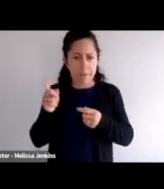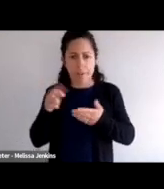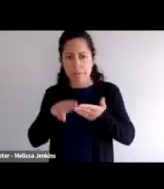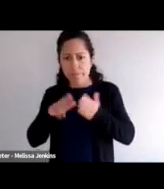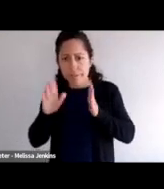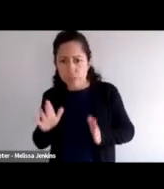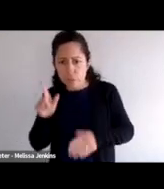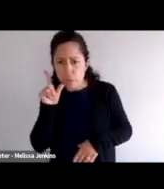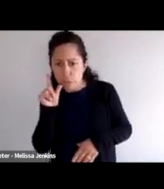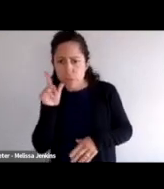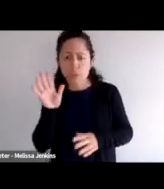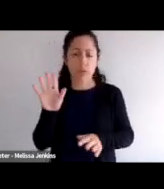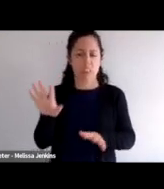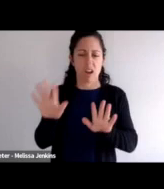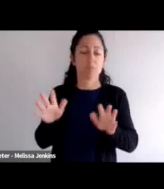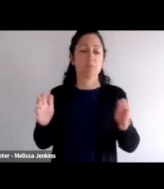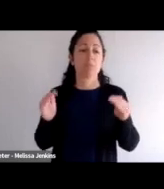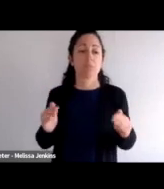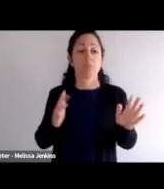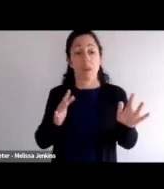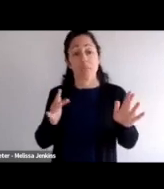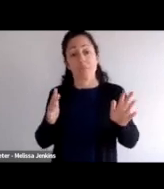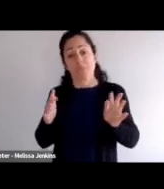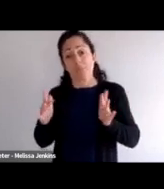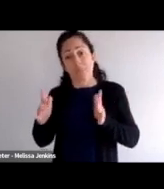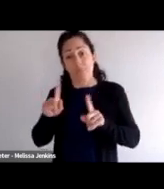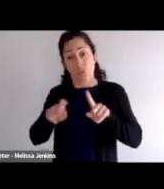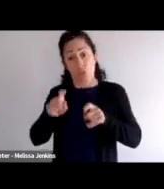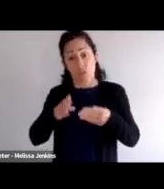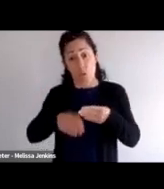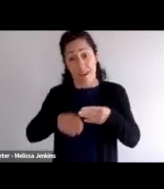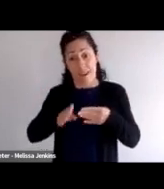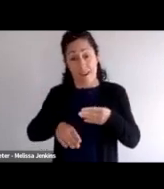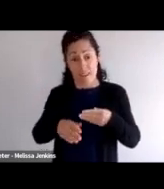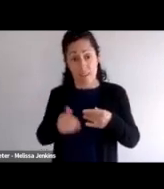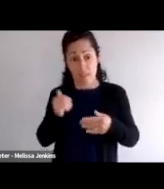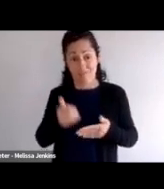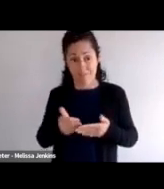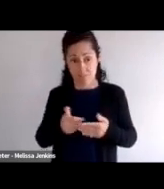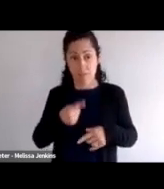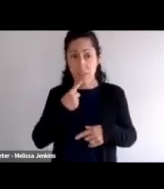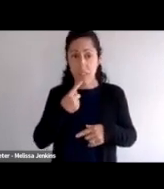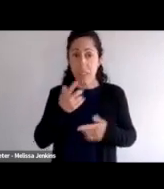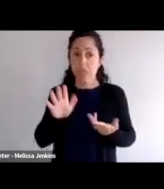Toward the end of this survey, you can choose to share your name and email, it says contact